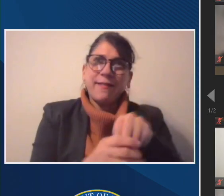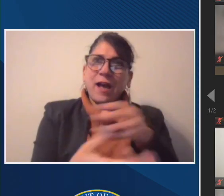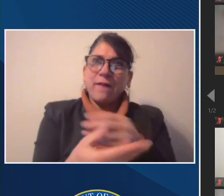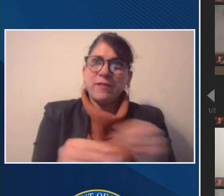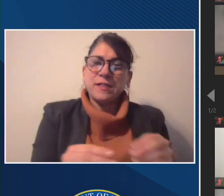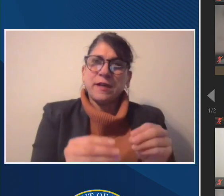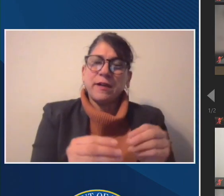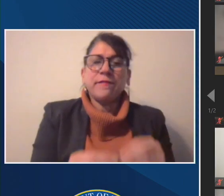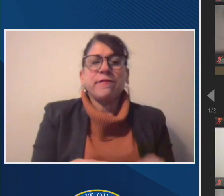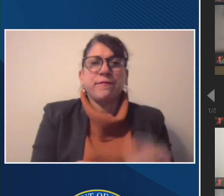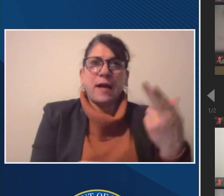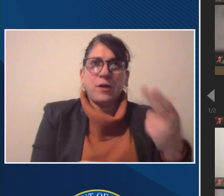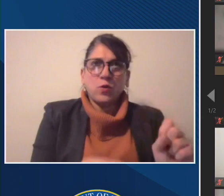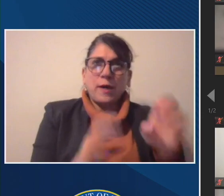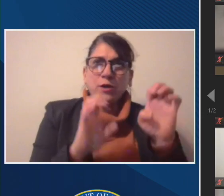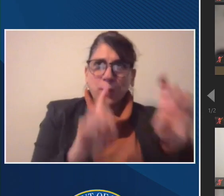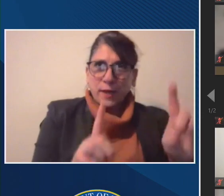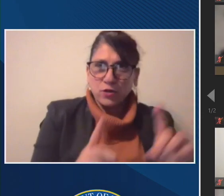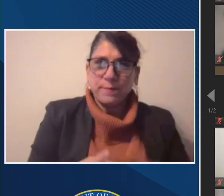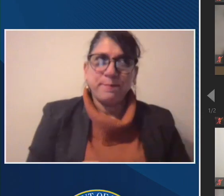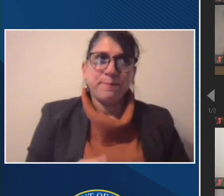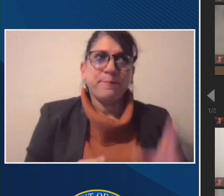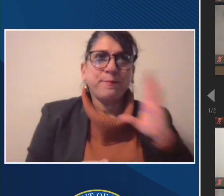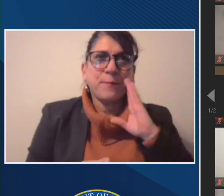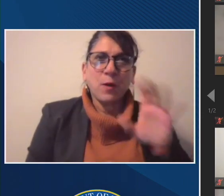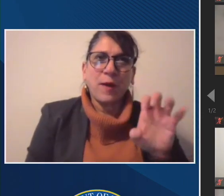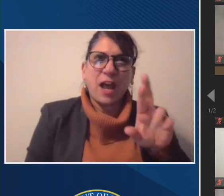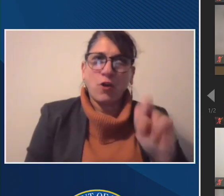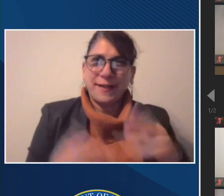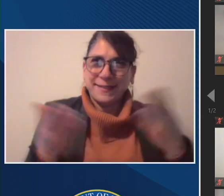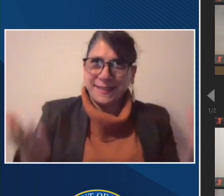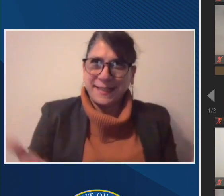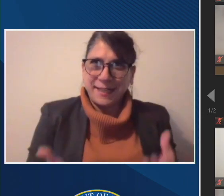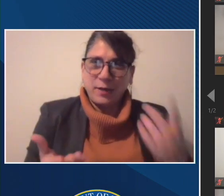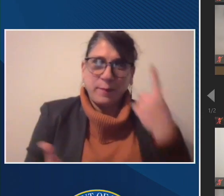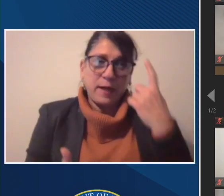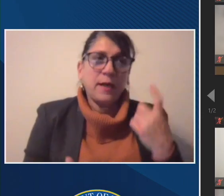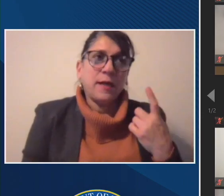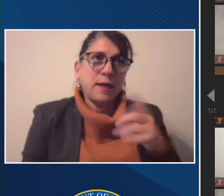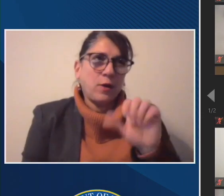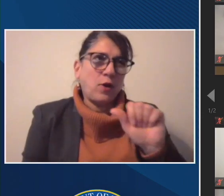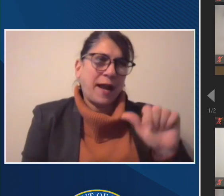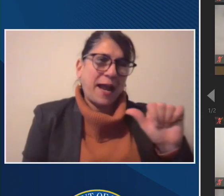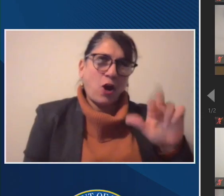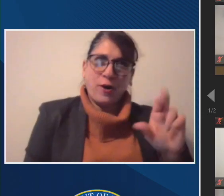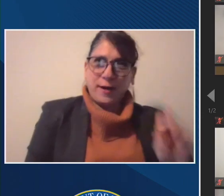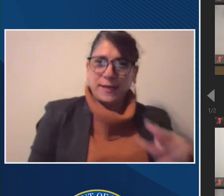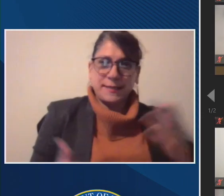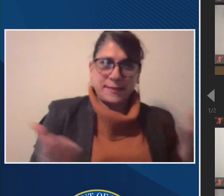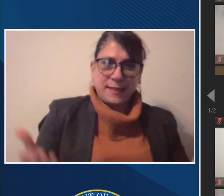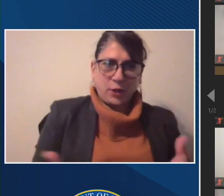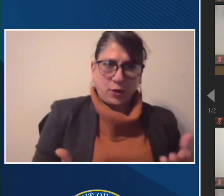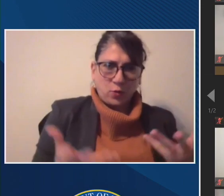education. I do know that Aaron is present because he is also in the background here. Aaron, do you want to introduce yourself?